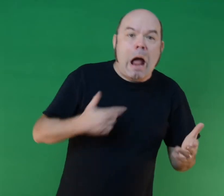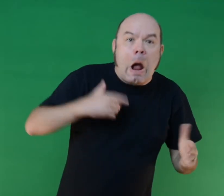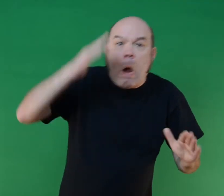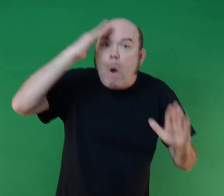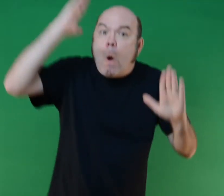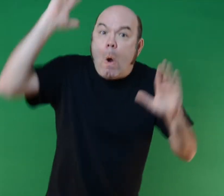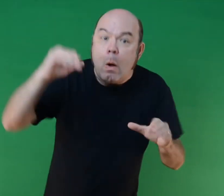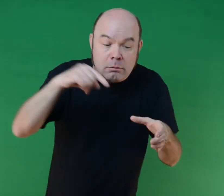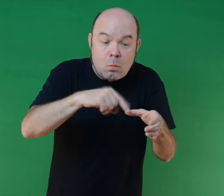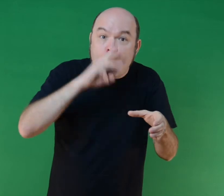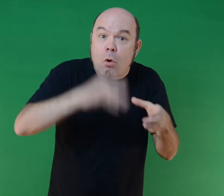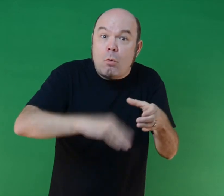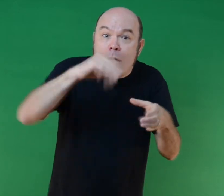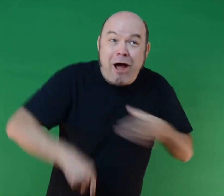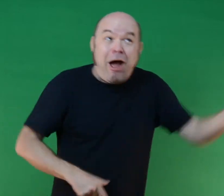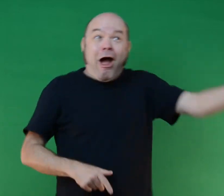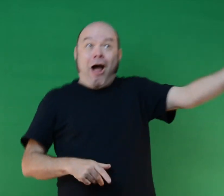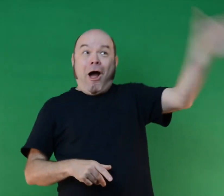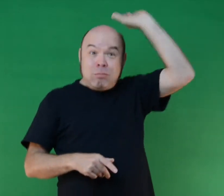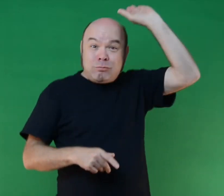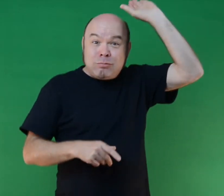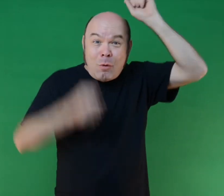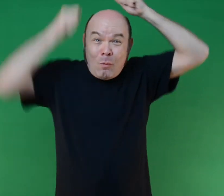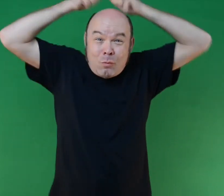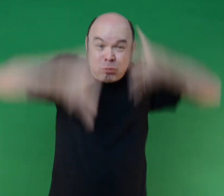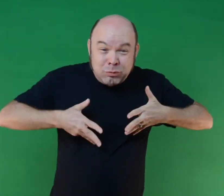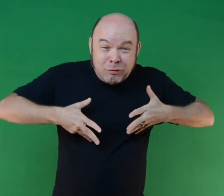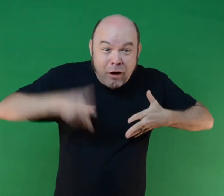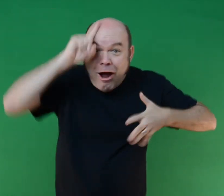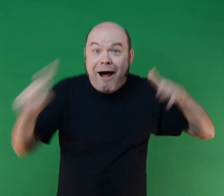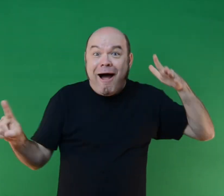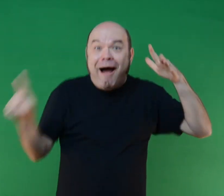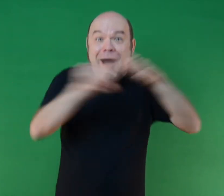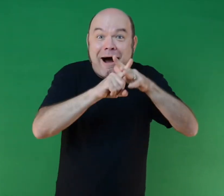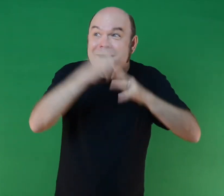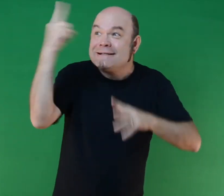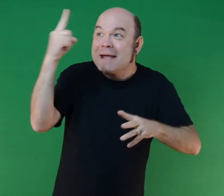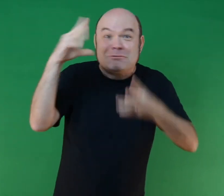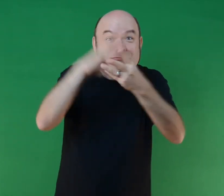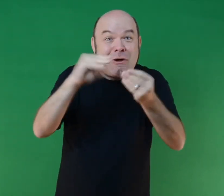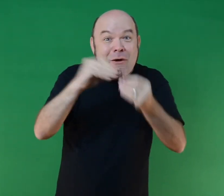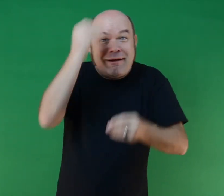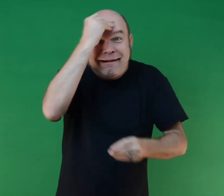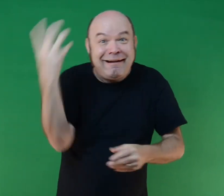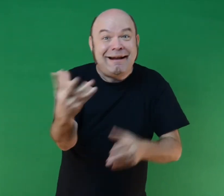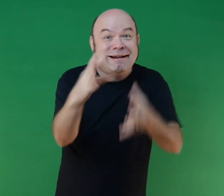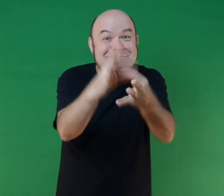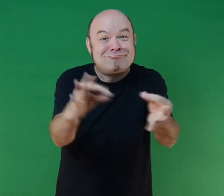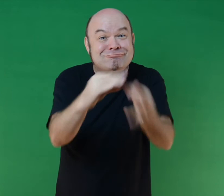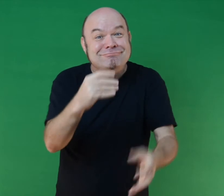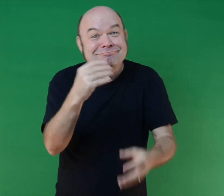"I hope that if I pour water over my head, it will help me to think of a story," said Toad.